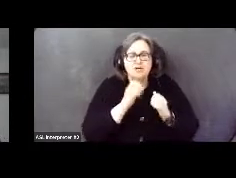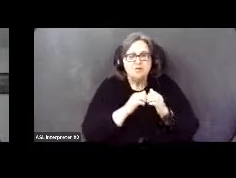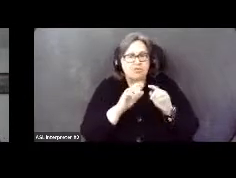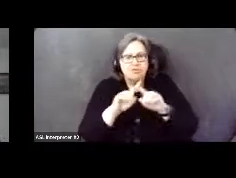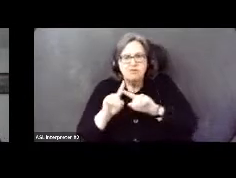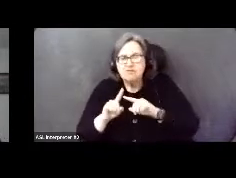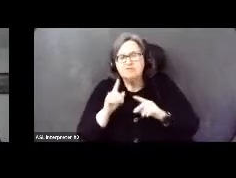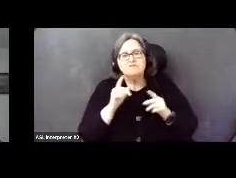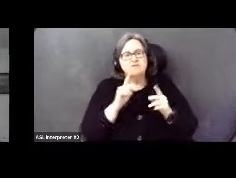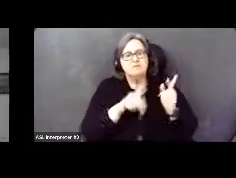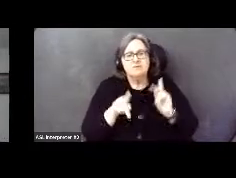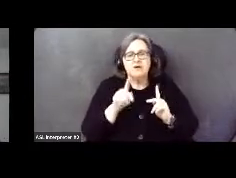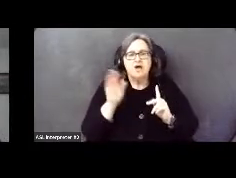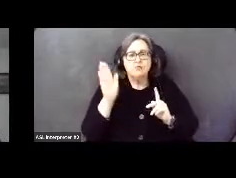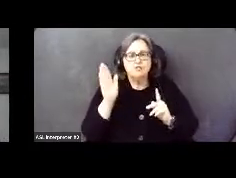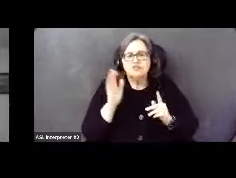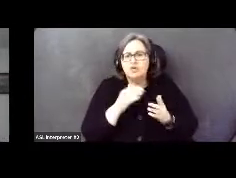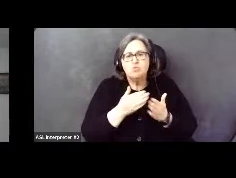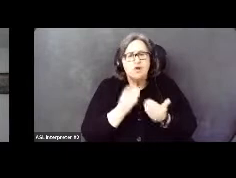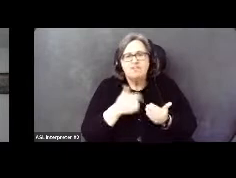to see who might be interested to